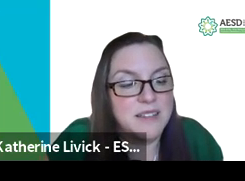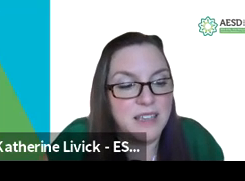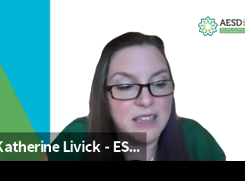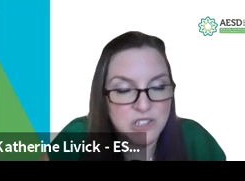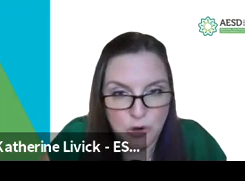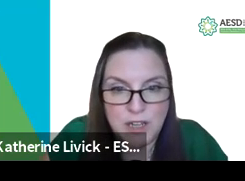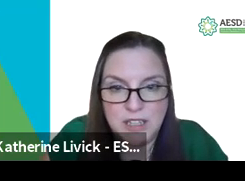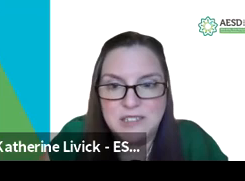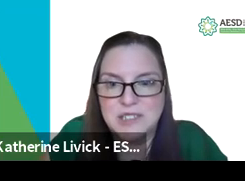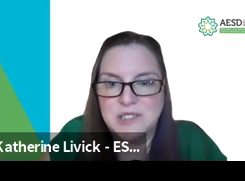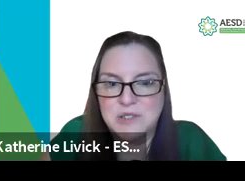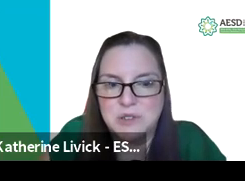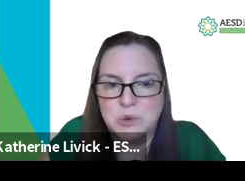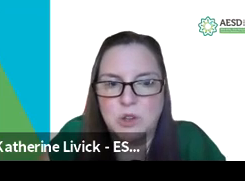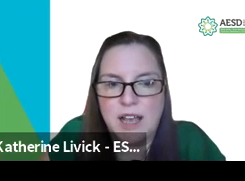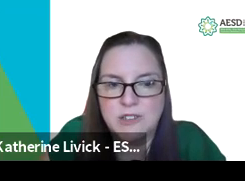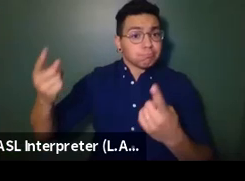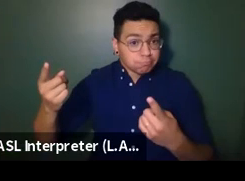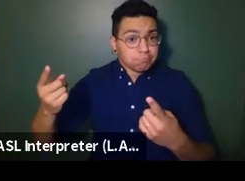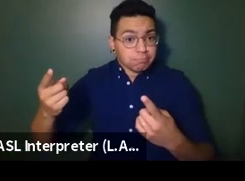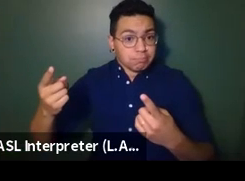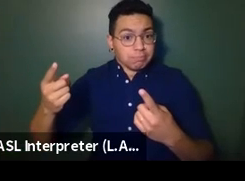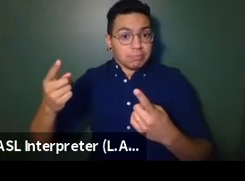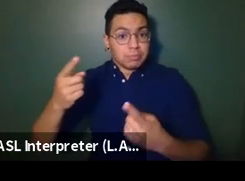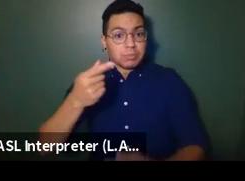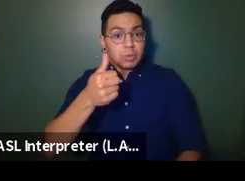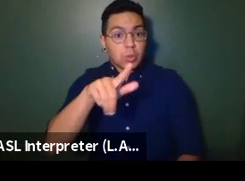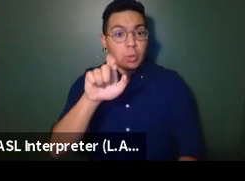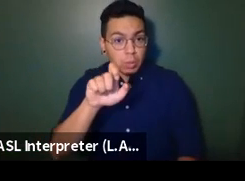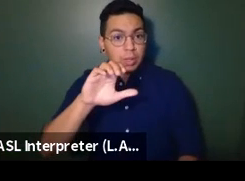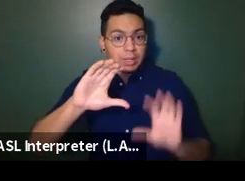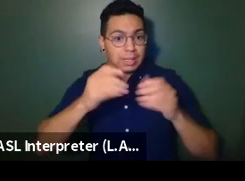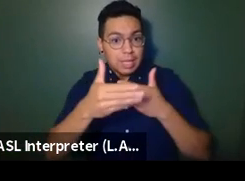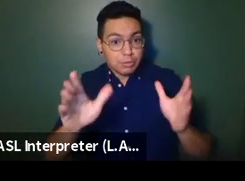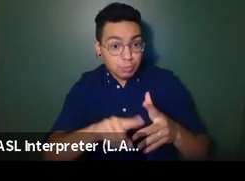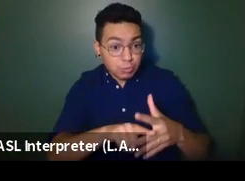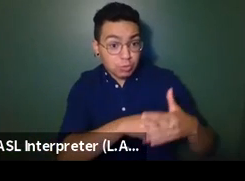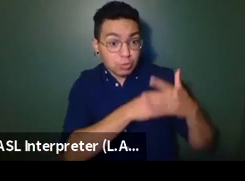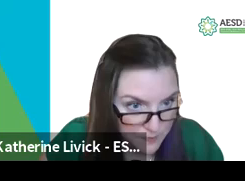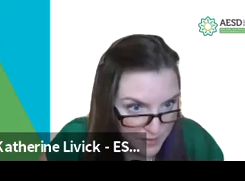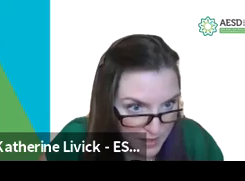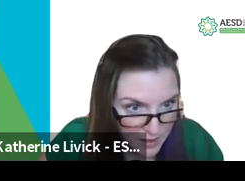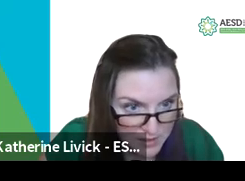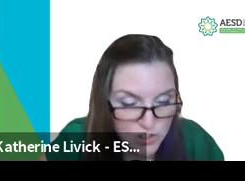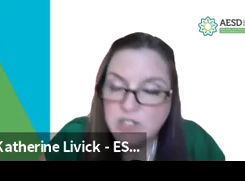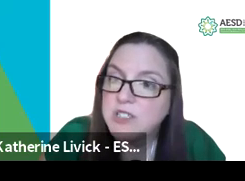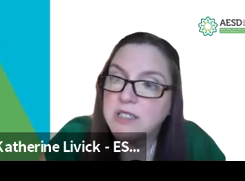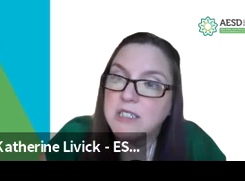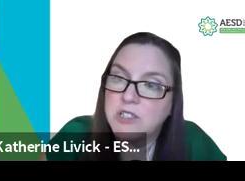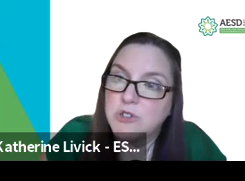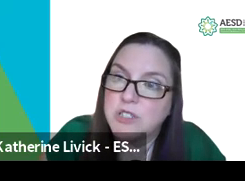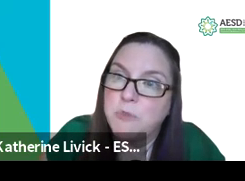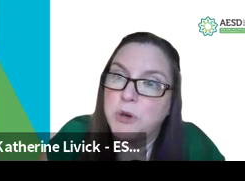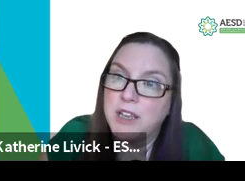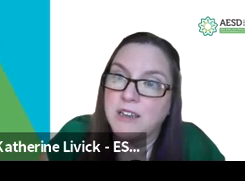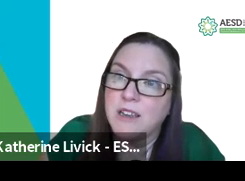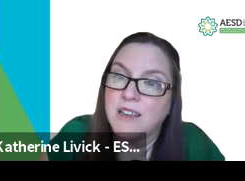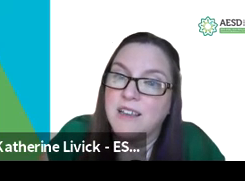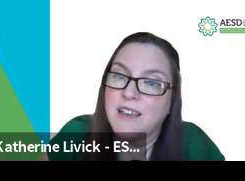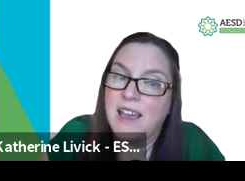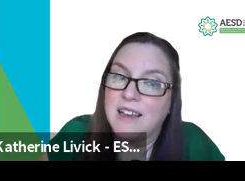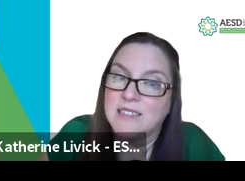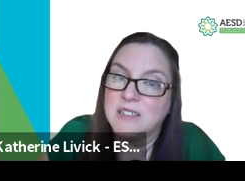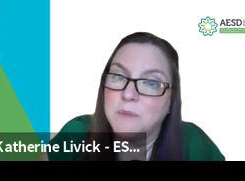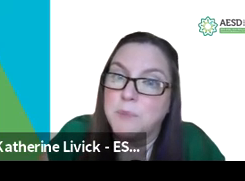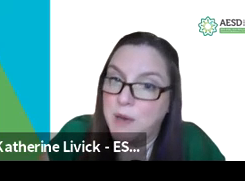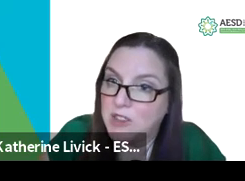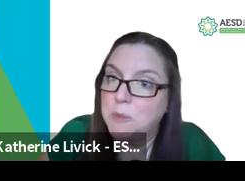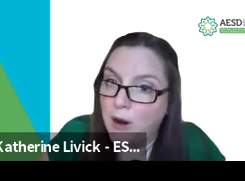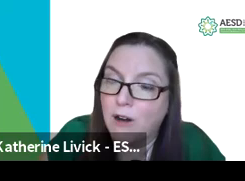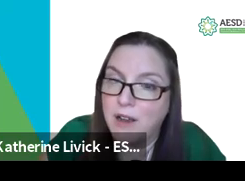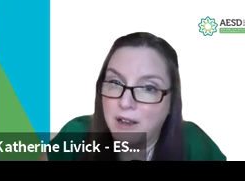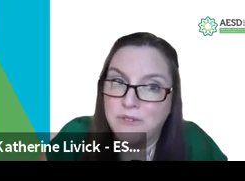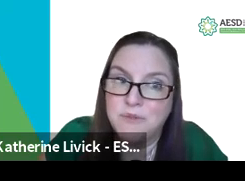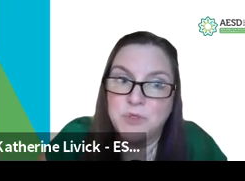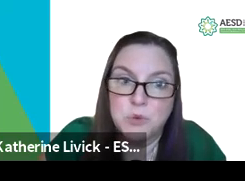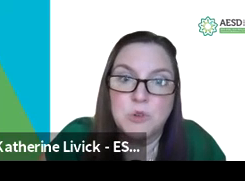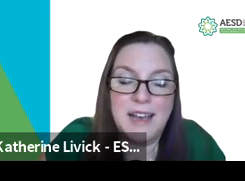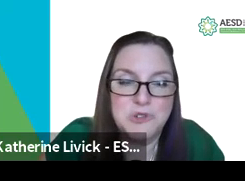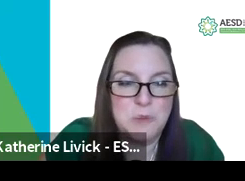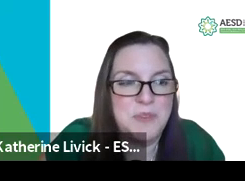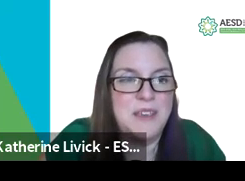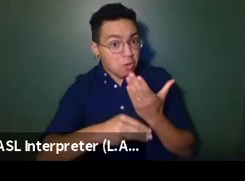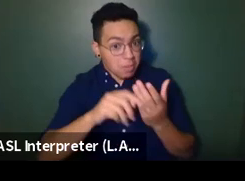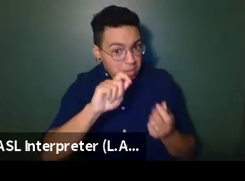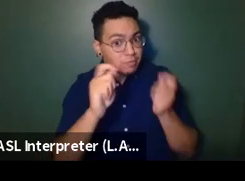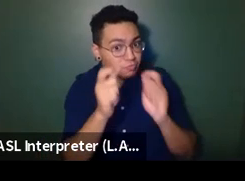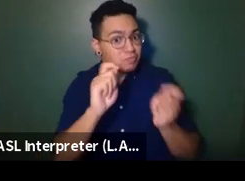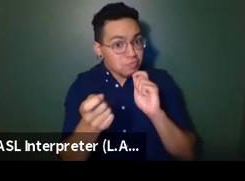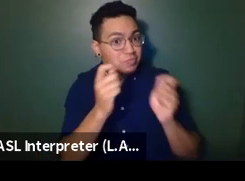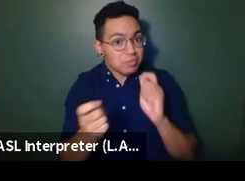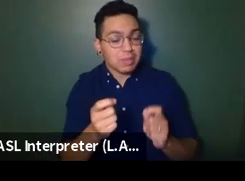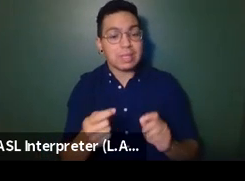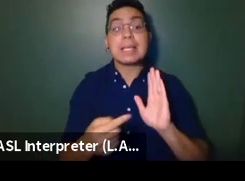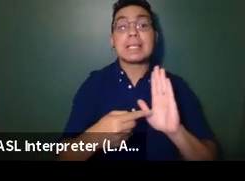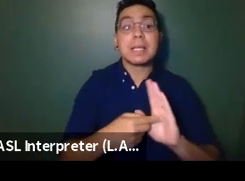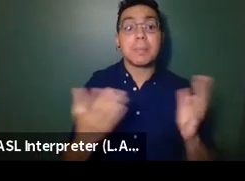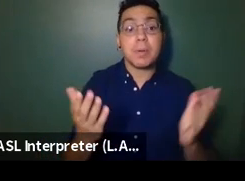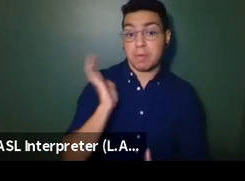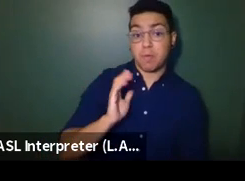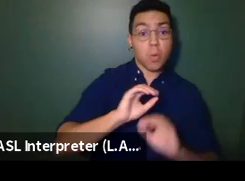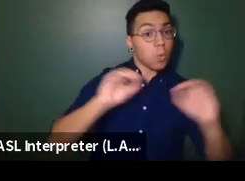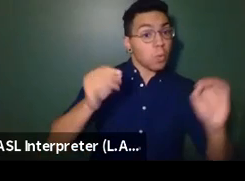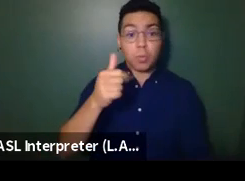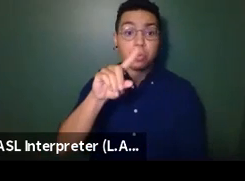Katherine Livick - ESD 112: historically, since Google Classroom started, they have actually taken the suggestions that teachers have put in and made them part of Google Classroom. For instance, there was no Gradebook for quite a while.